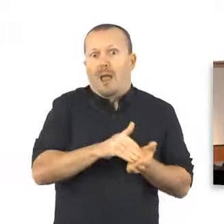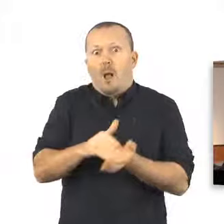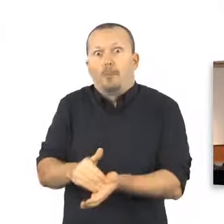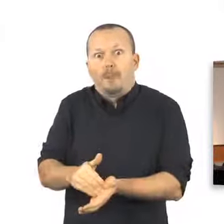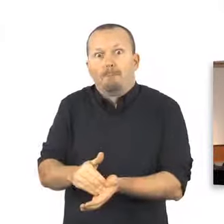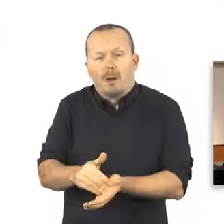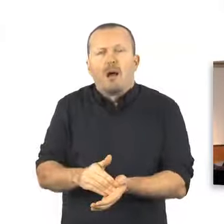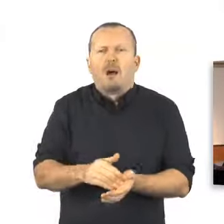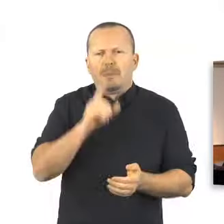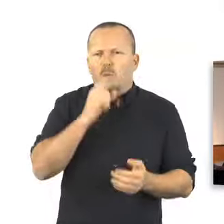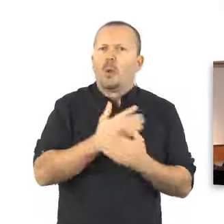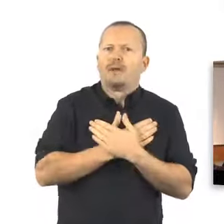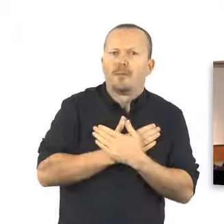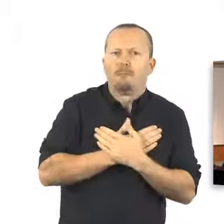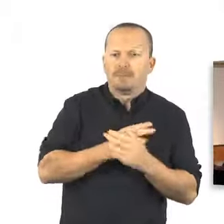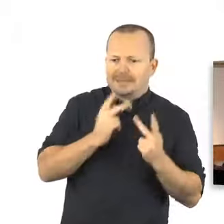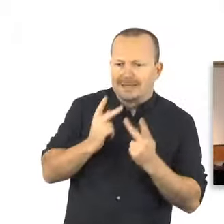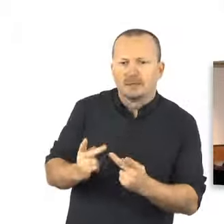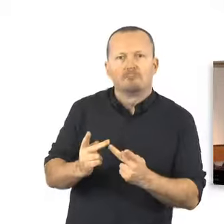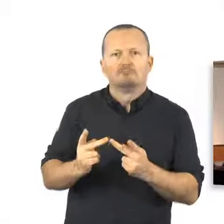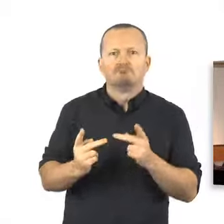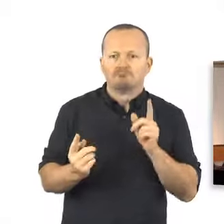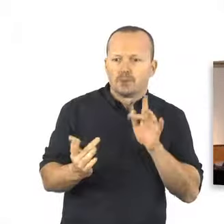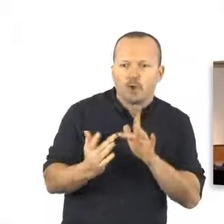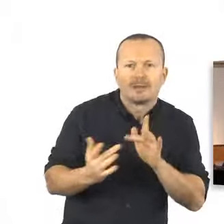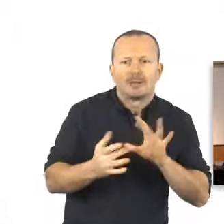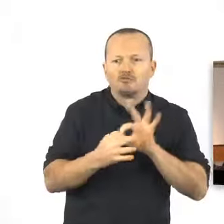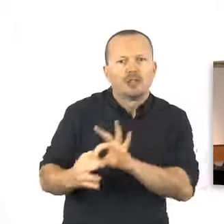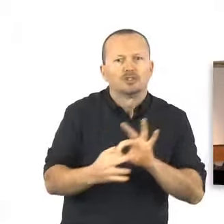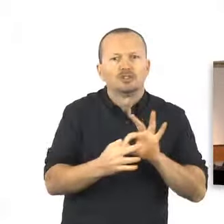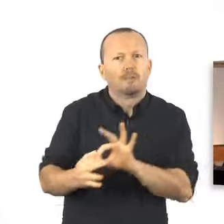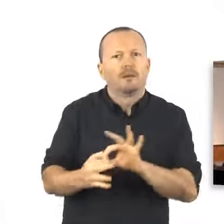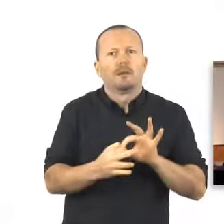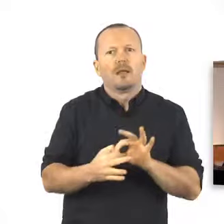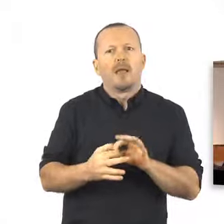help them are those who love them, are responsive to them, spend a lot of time with them and